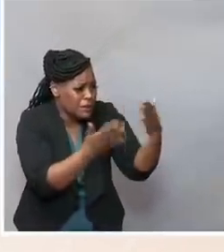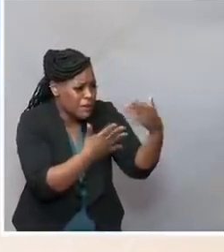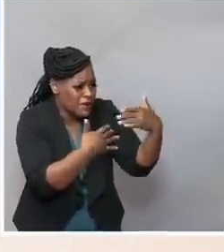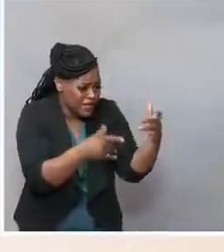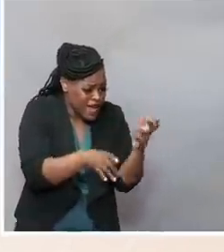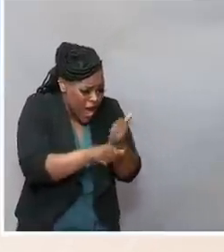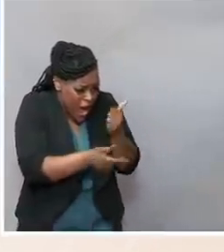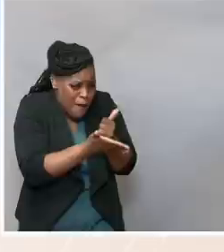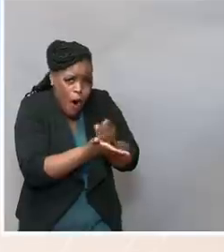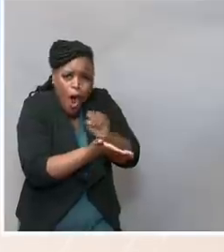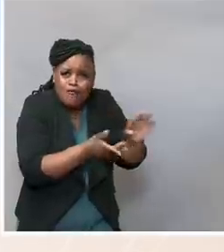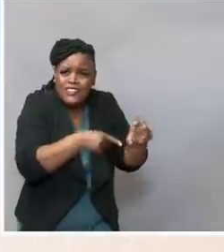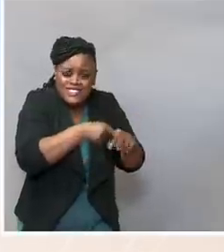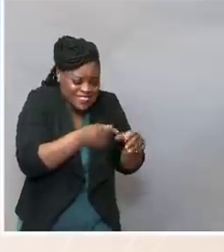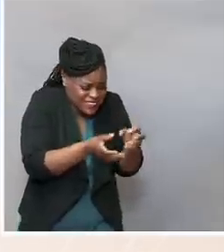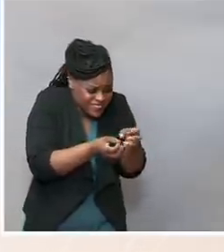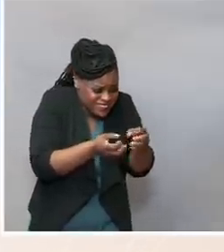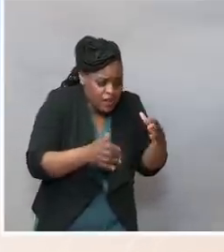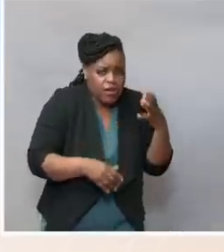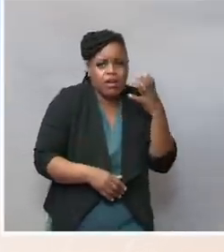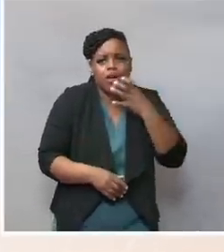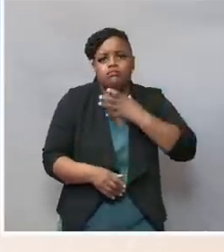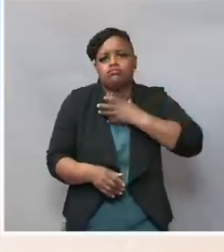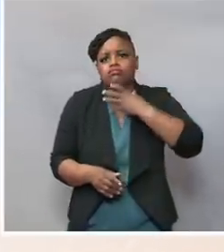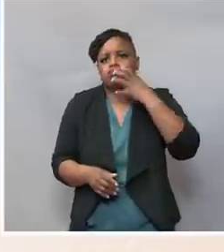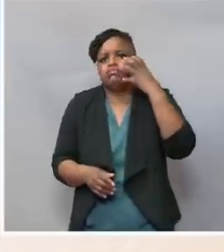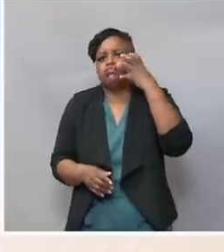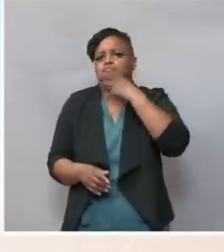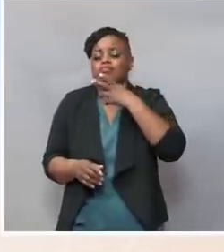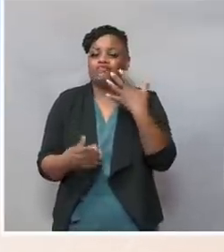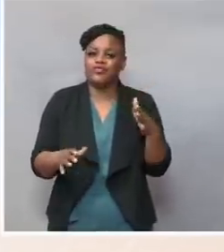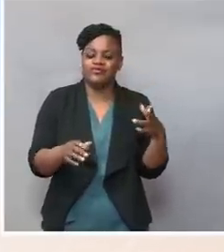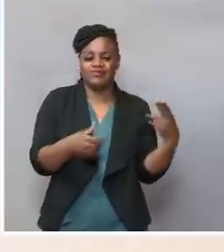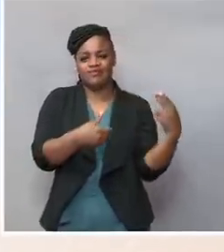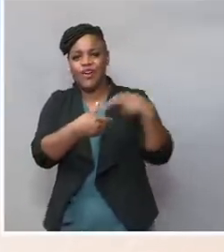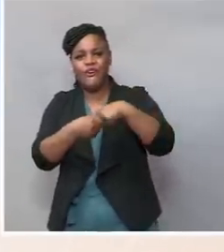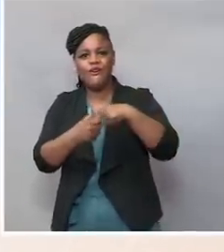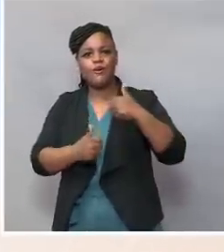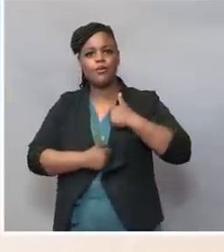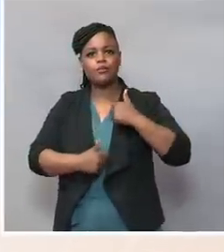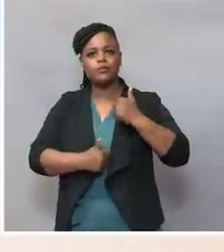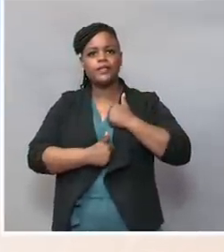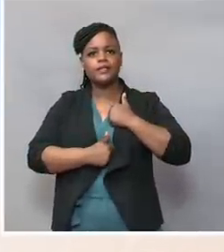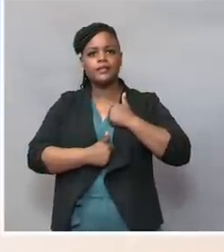Henry then joined the Union Army, becoming one of about 200,000 men of color